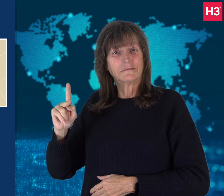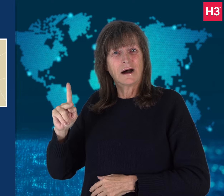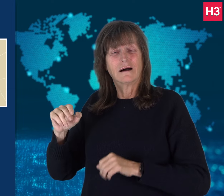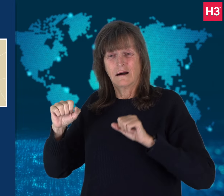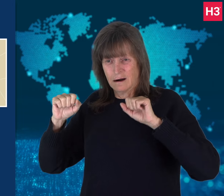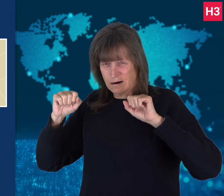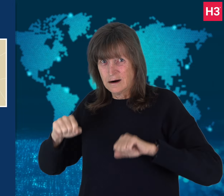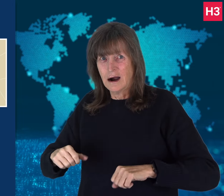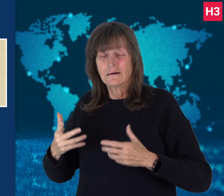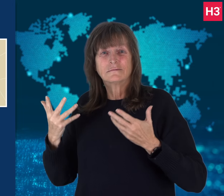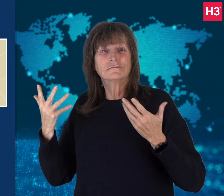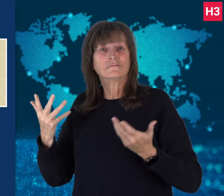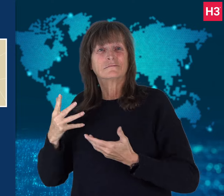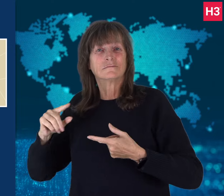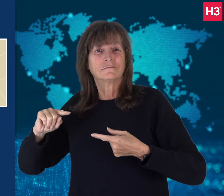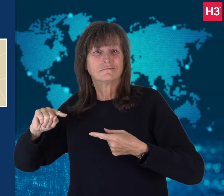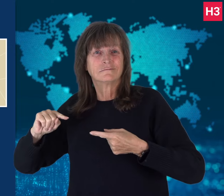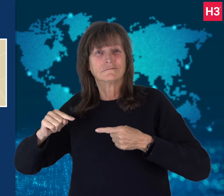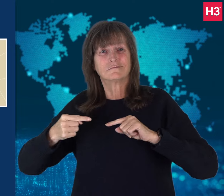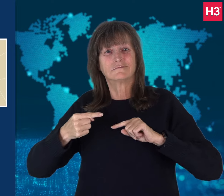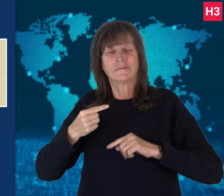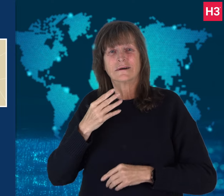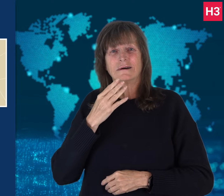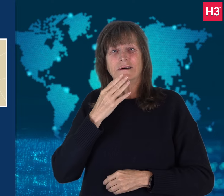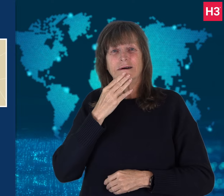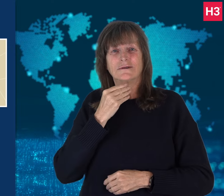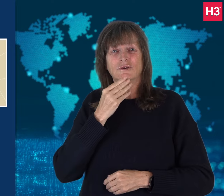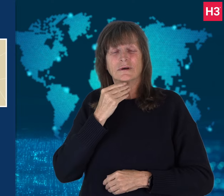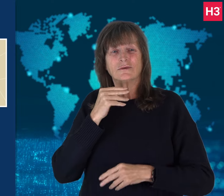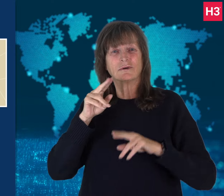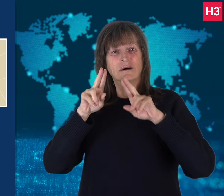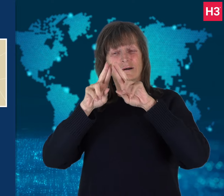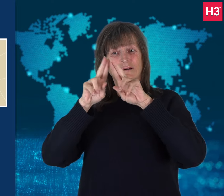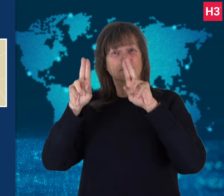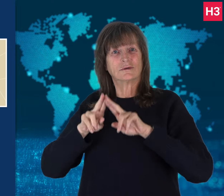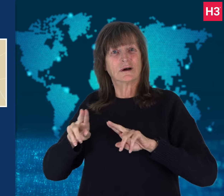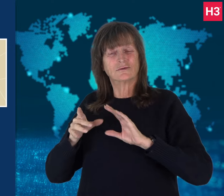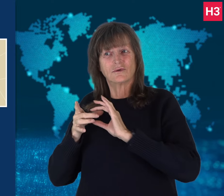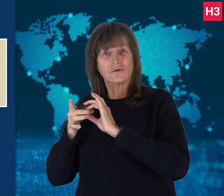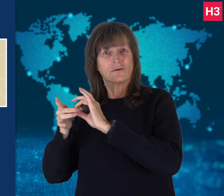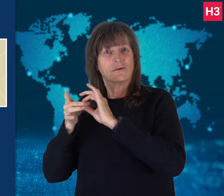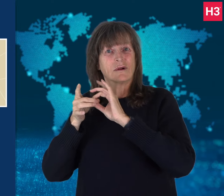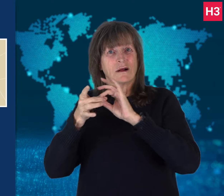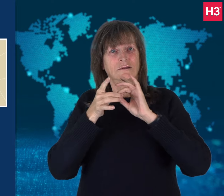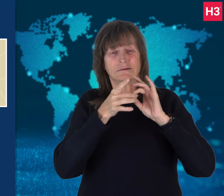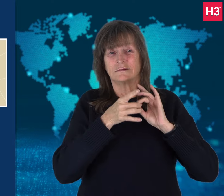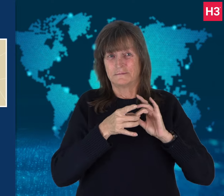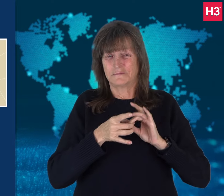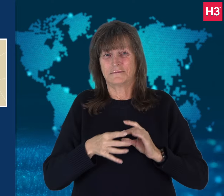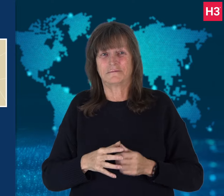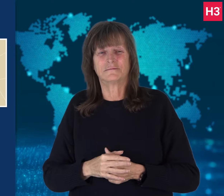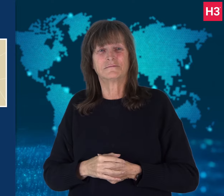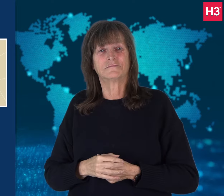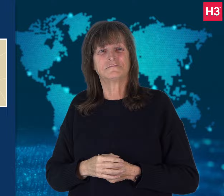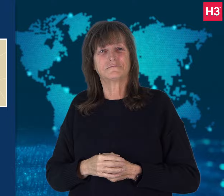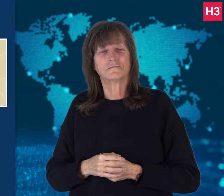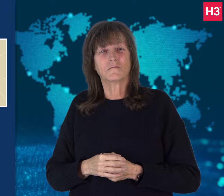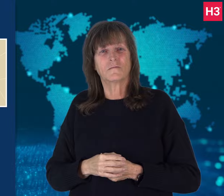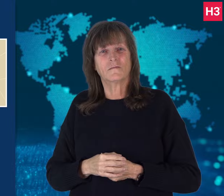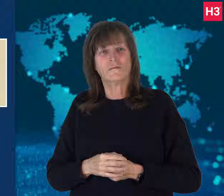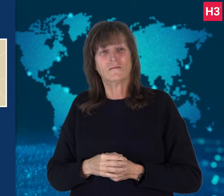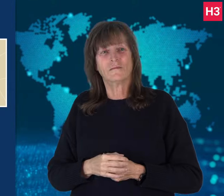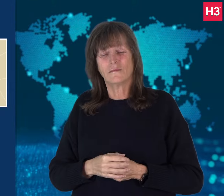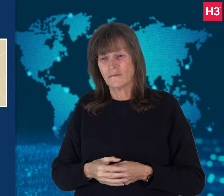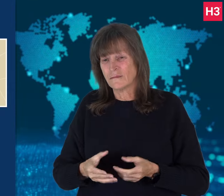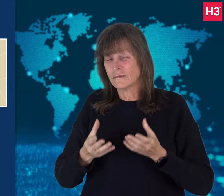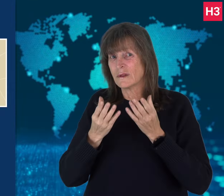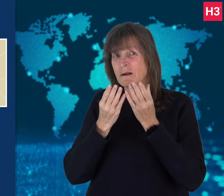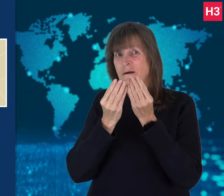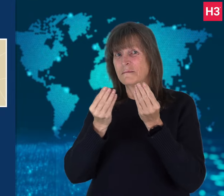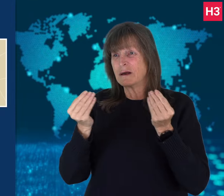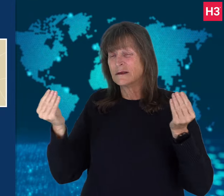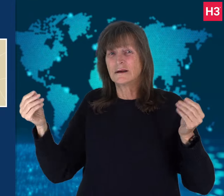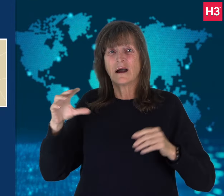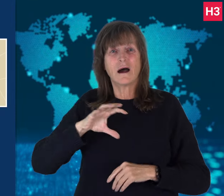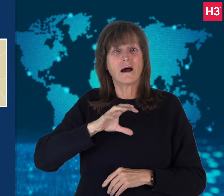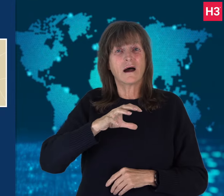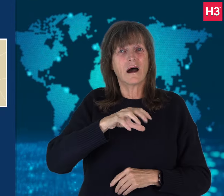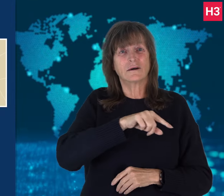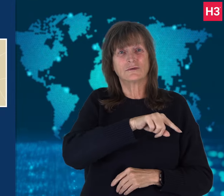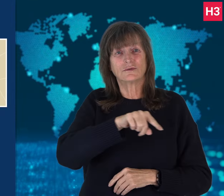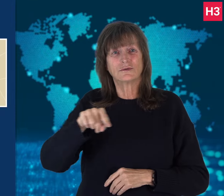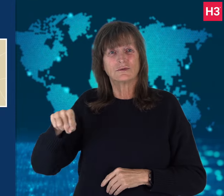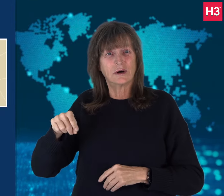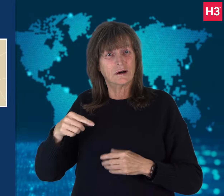the West Bank could harm Israel’s international relations.